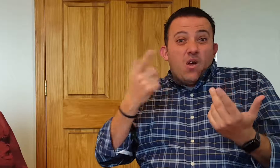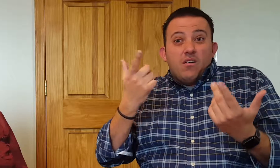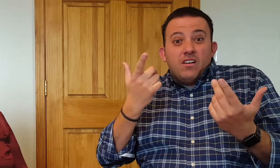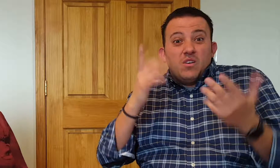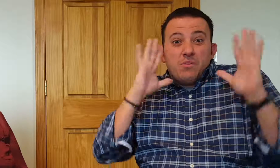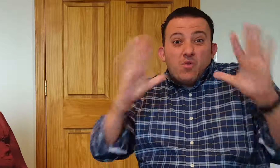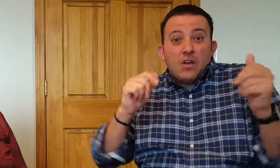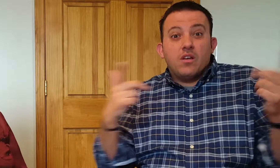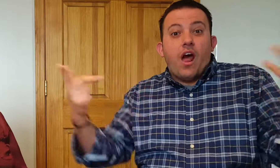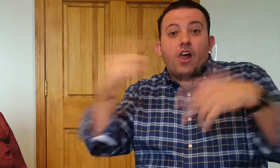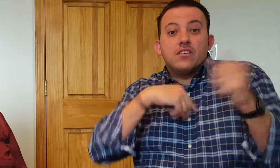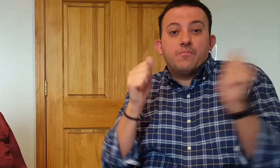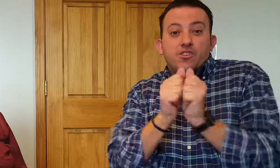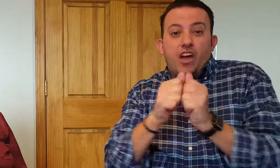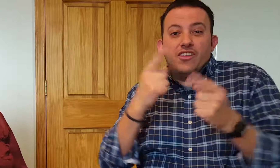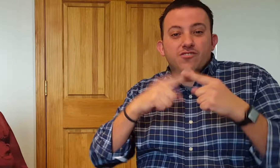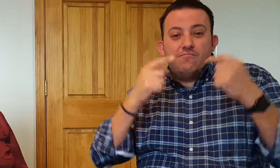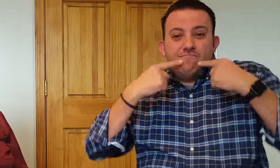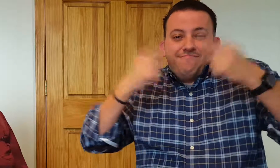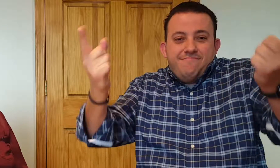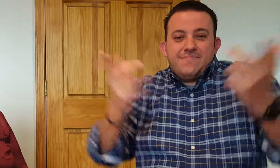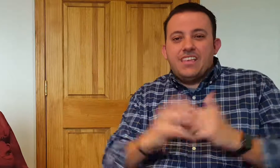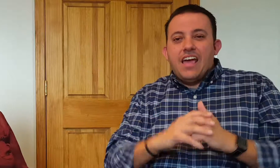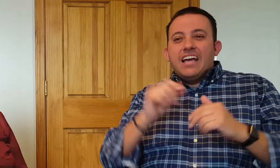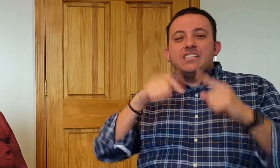it's also a great way for us to come together and spread the word.